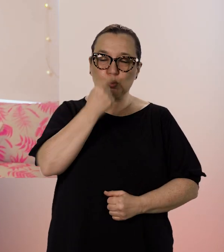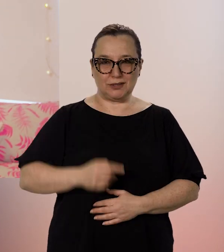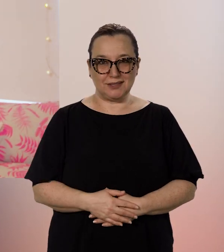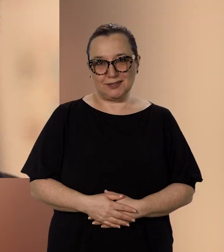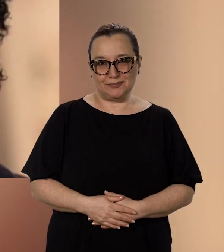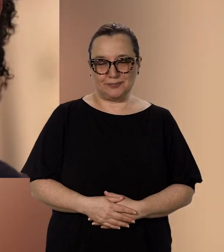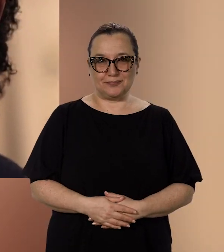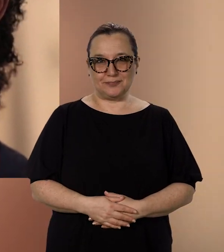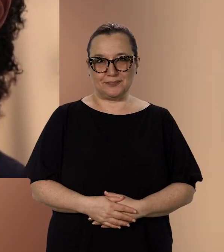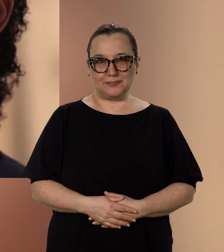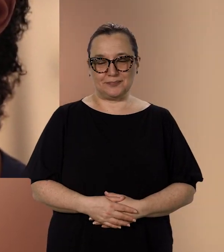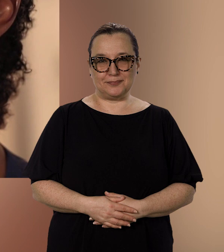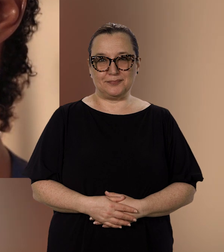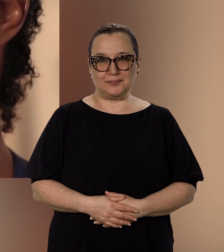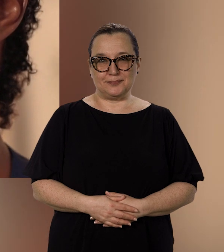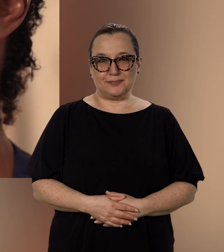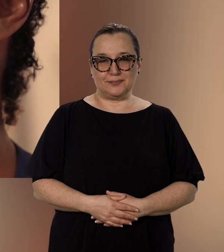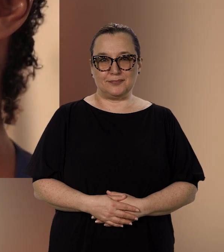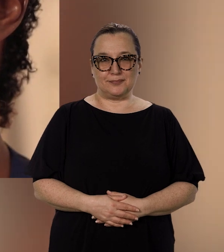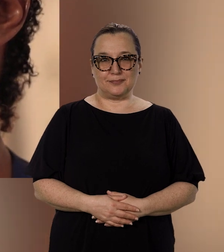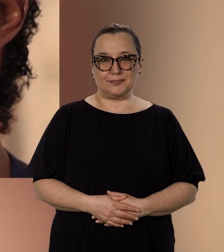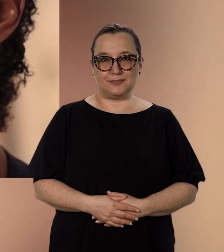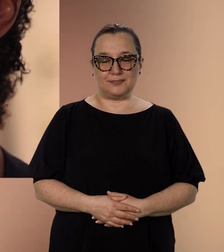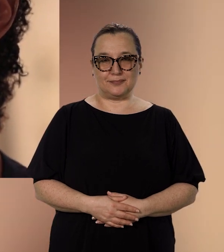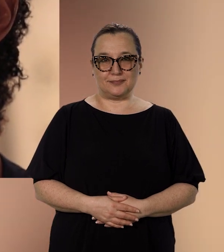at an angle and in line with the nose.